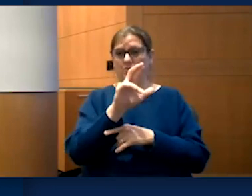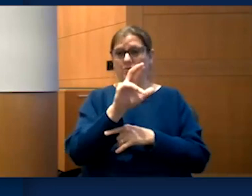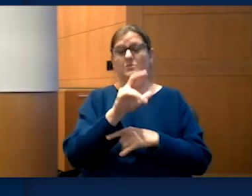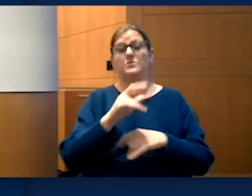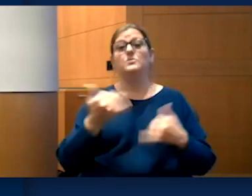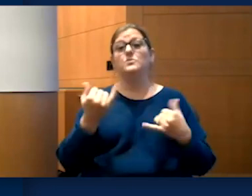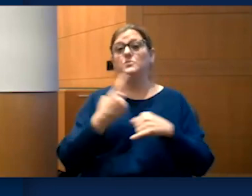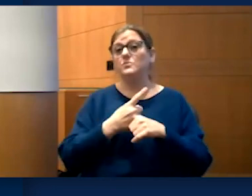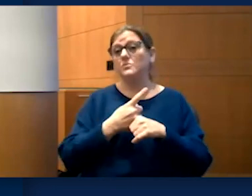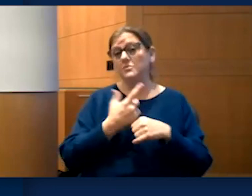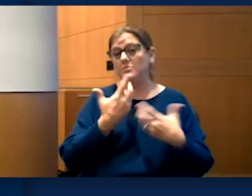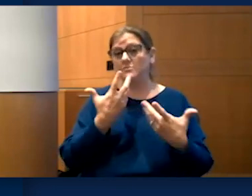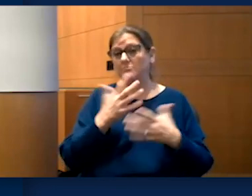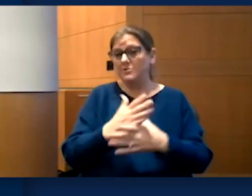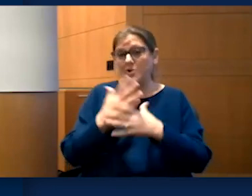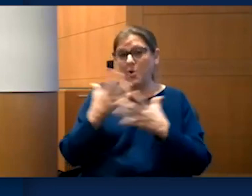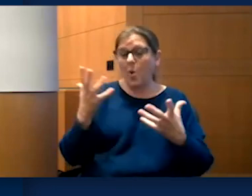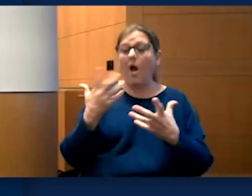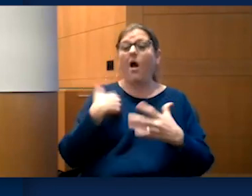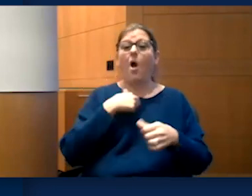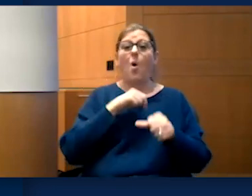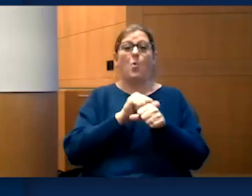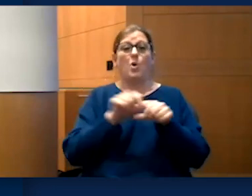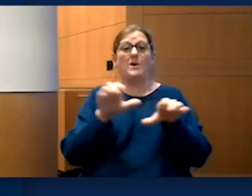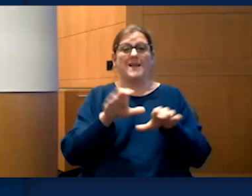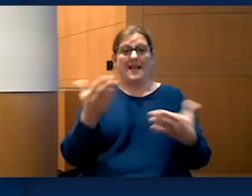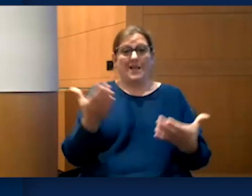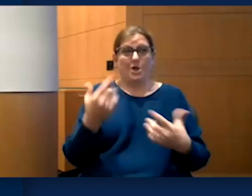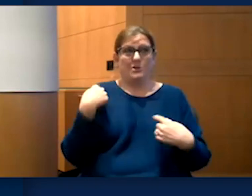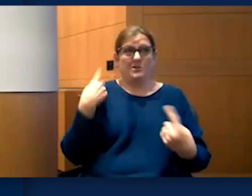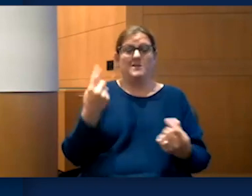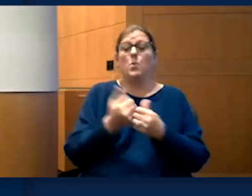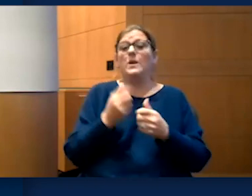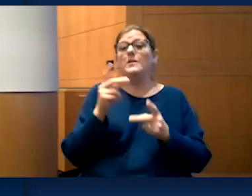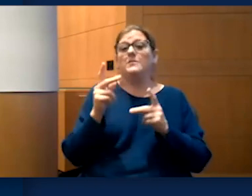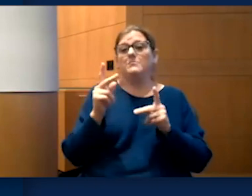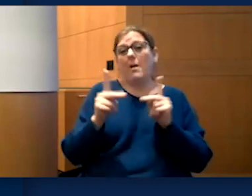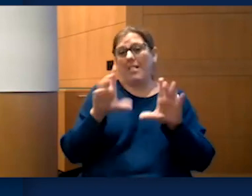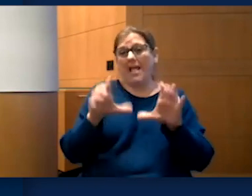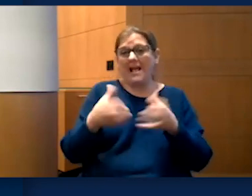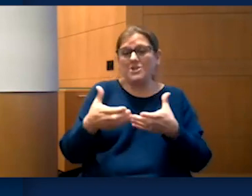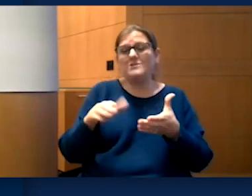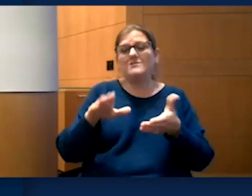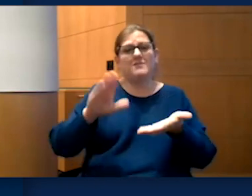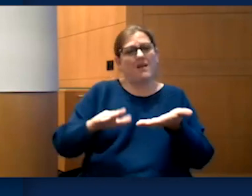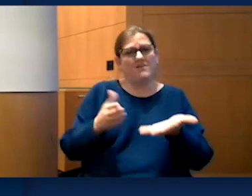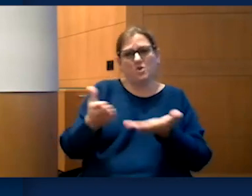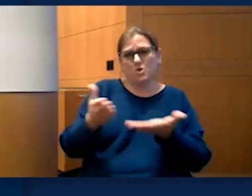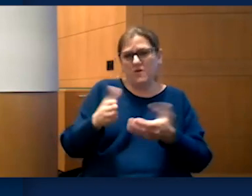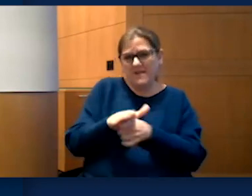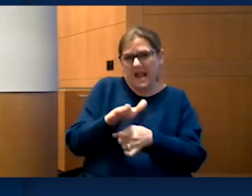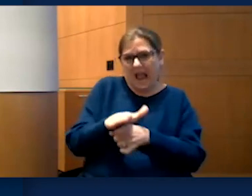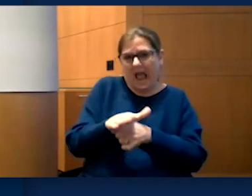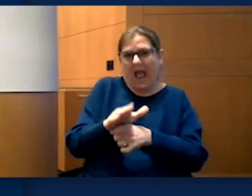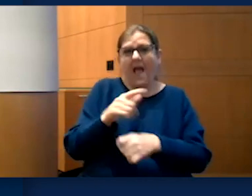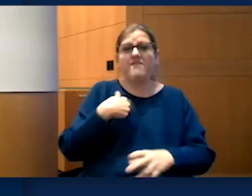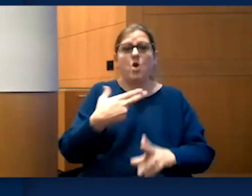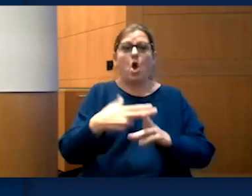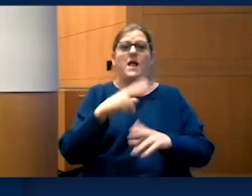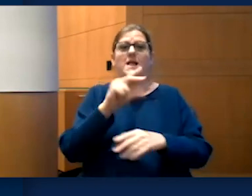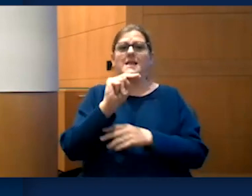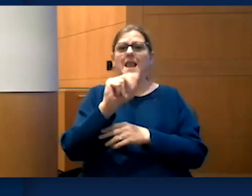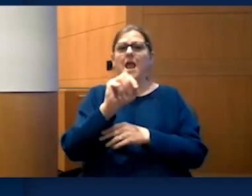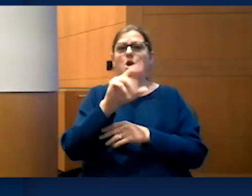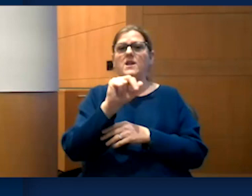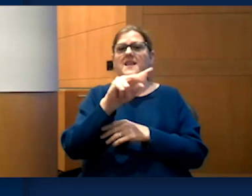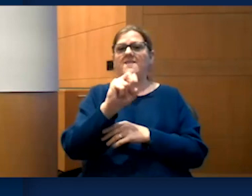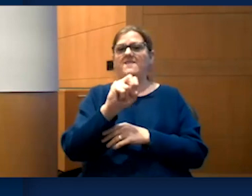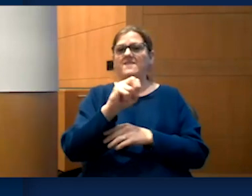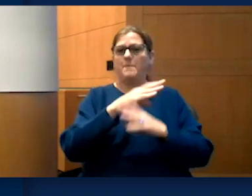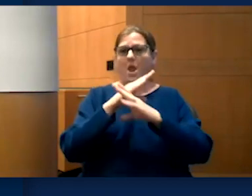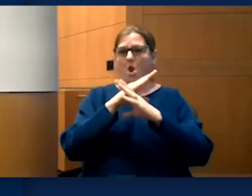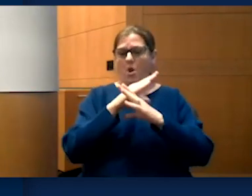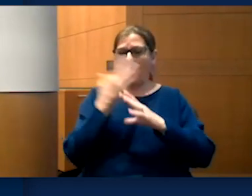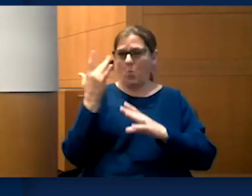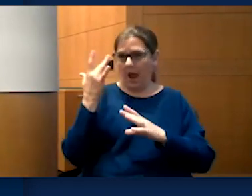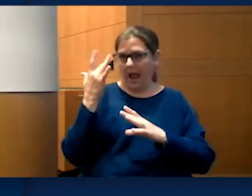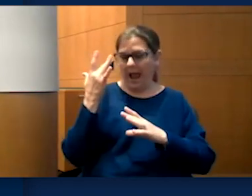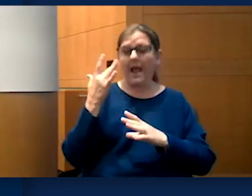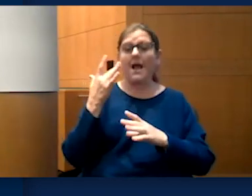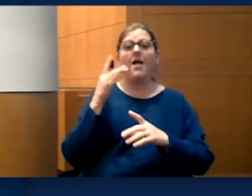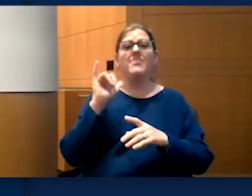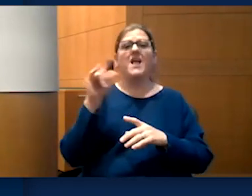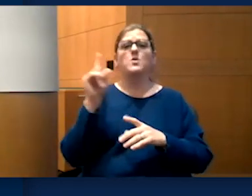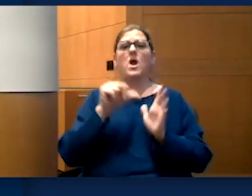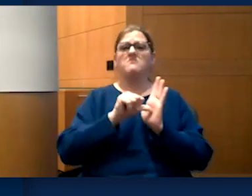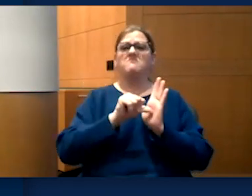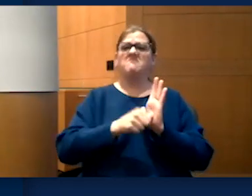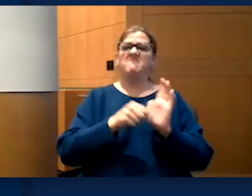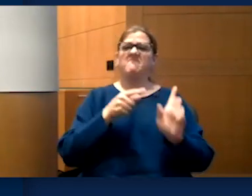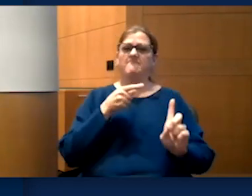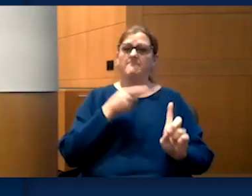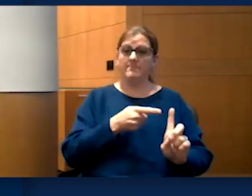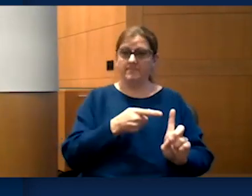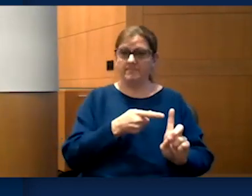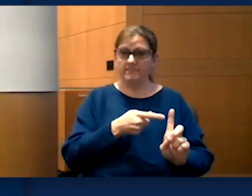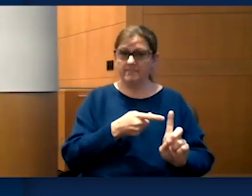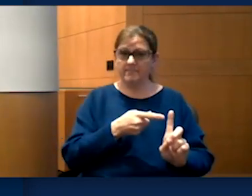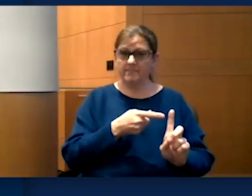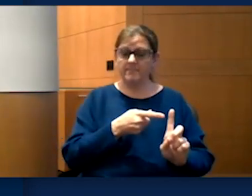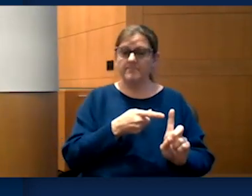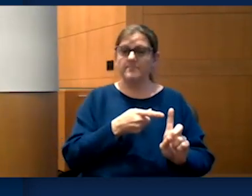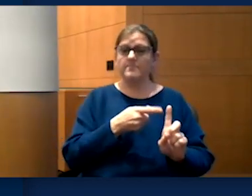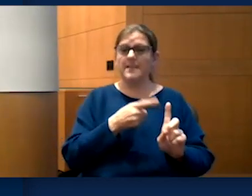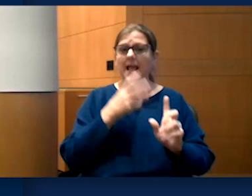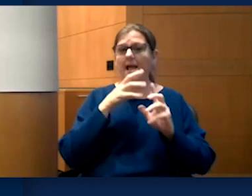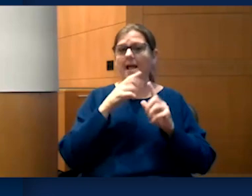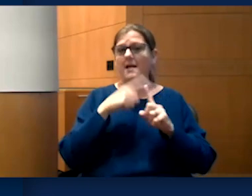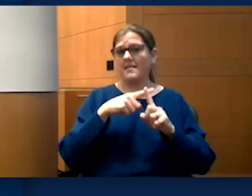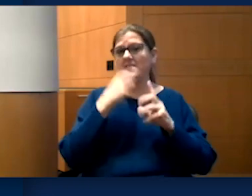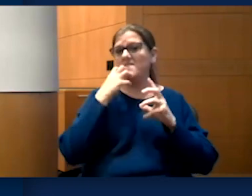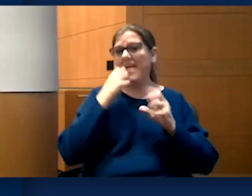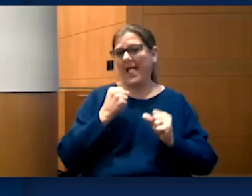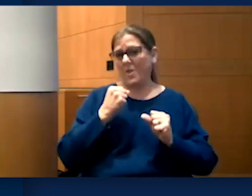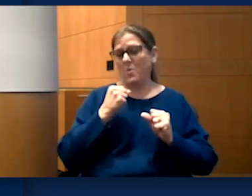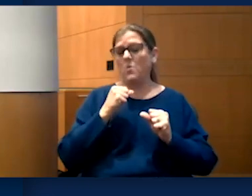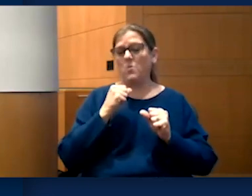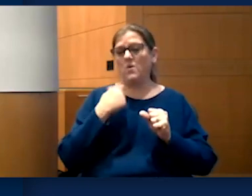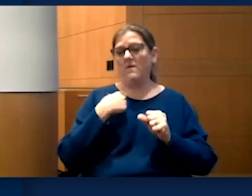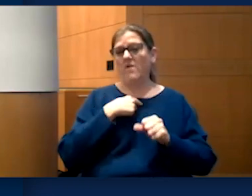What I'm going to share with you today is work we've done here at Michigan with under served populations. I called it narrative barriers to cervical cancer screening because that is where the emphasis and the value of the work is that we are going to share with you.